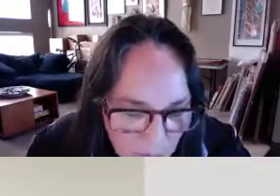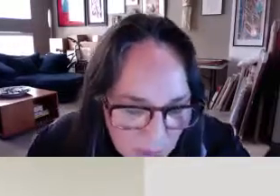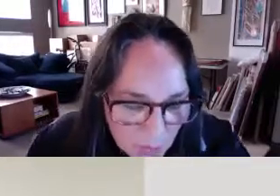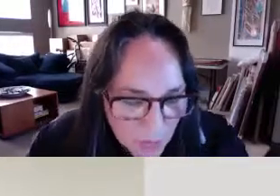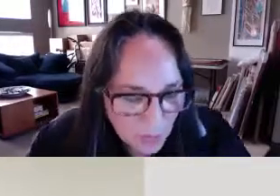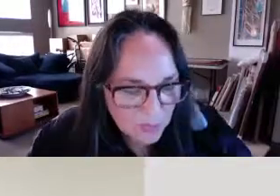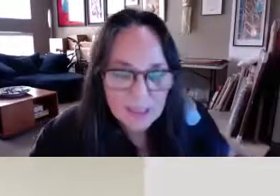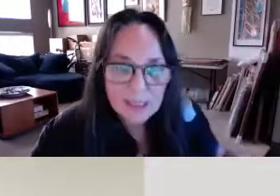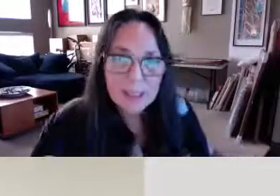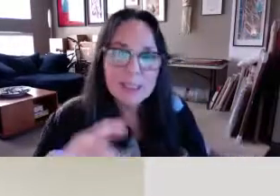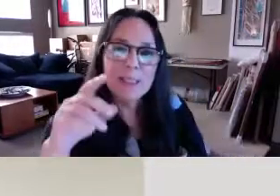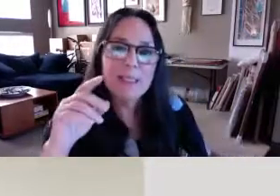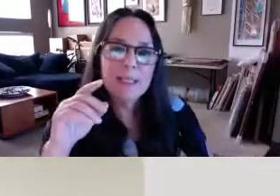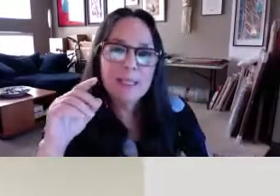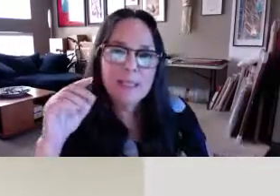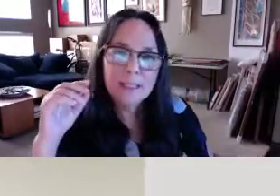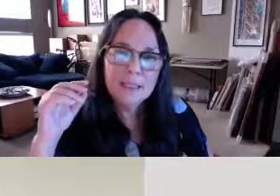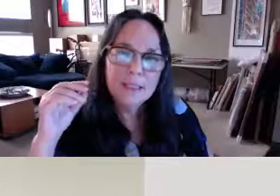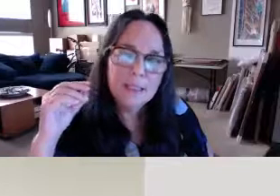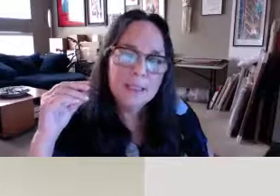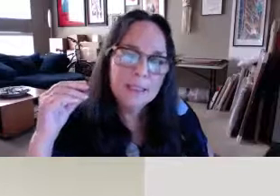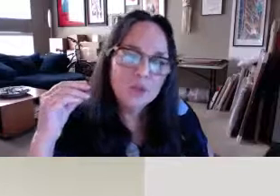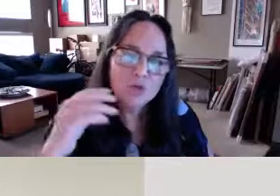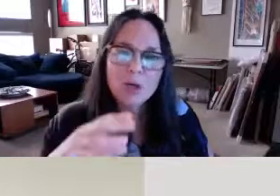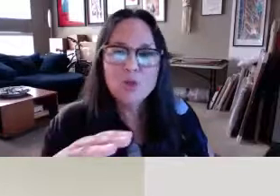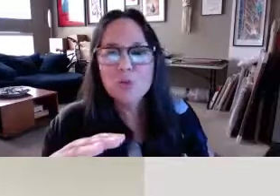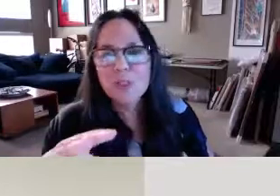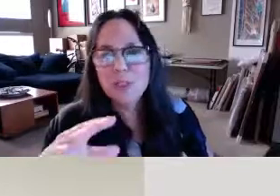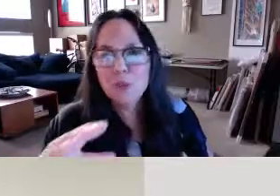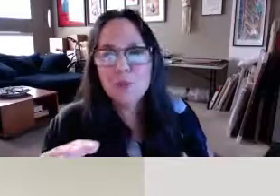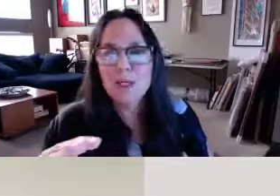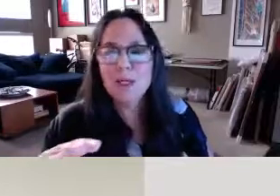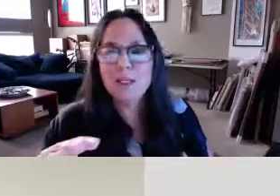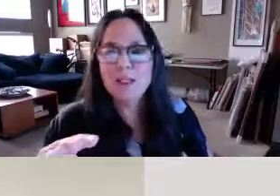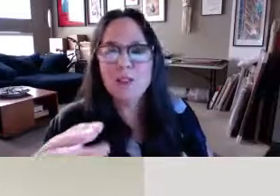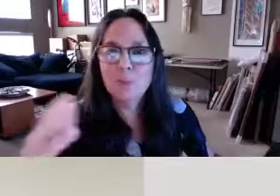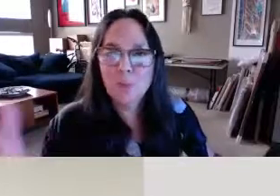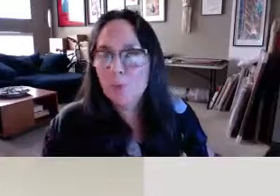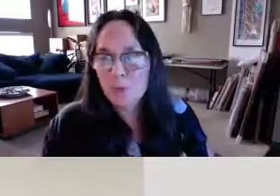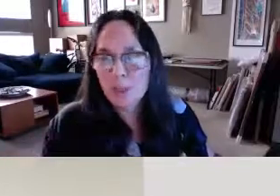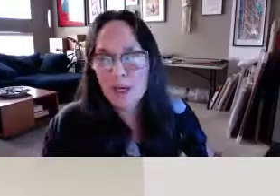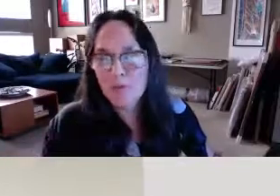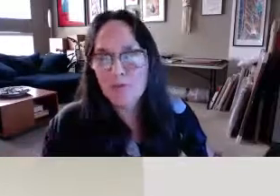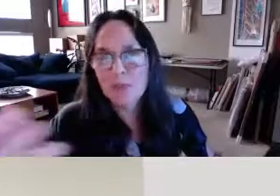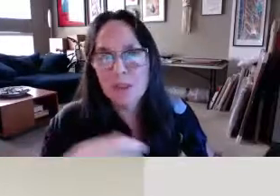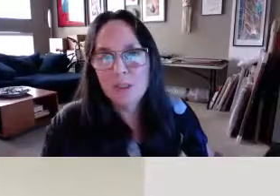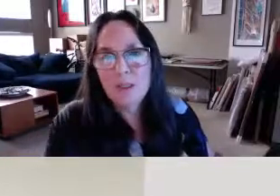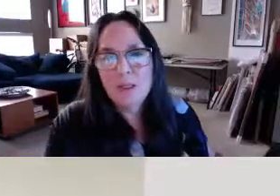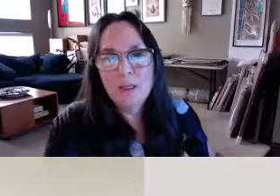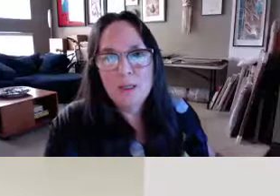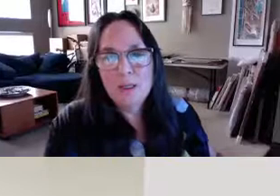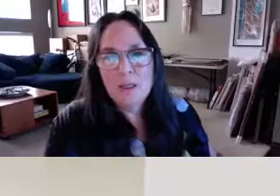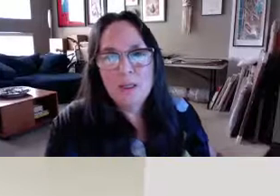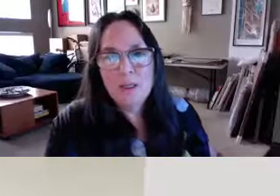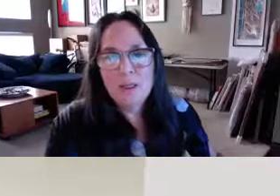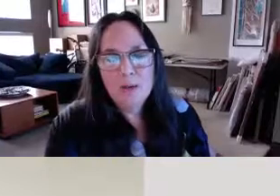you know zones of indistinction and structurally dehumanized to the point where we have you know